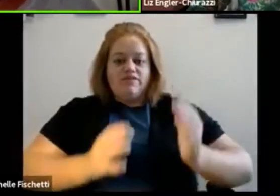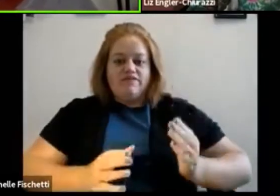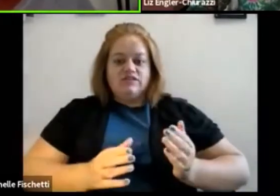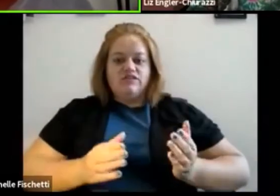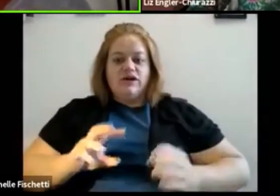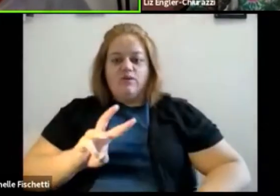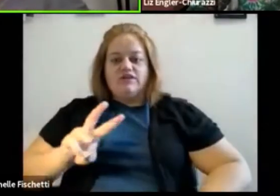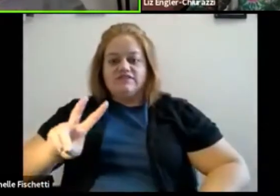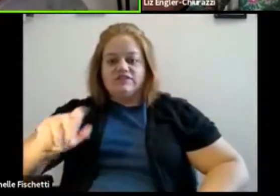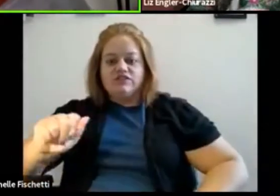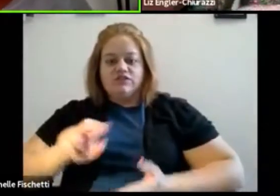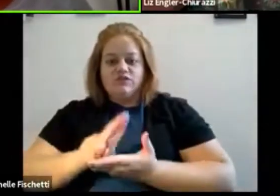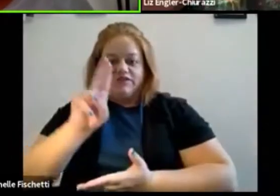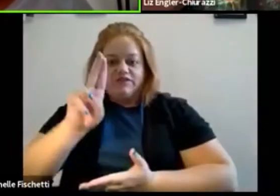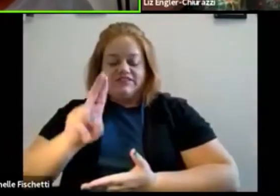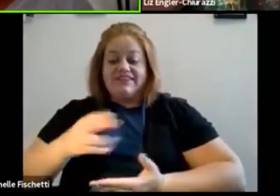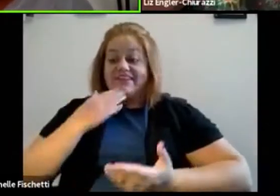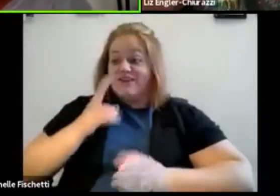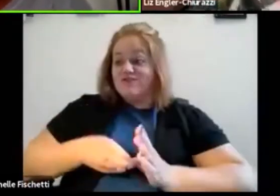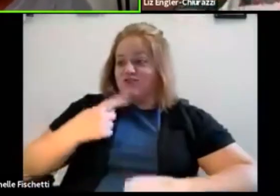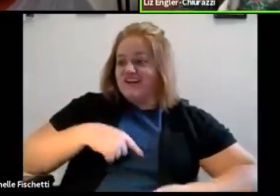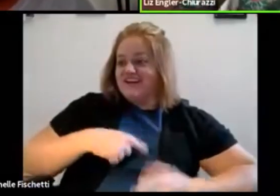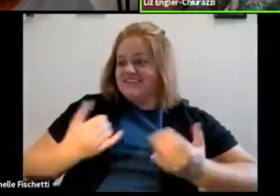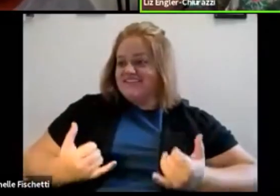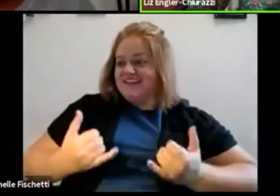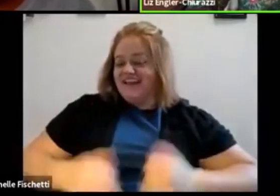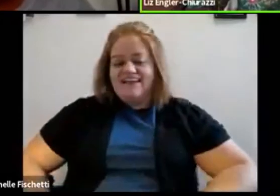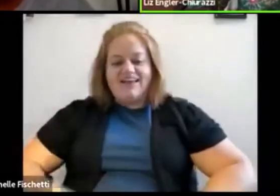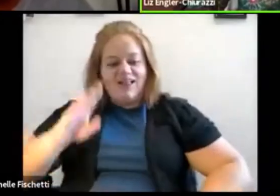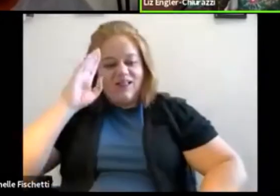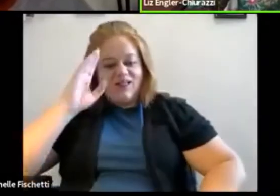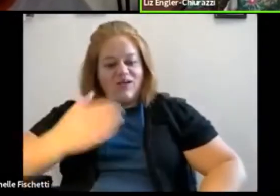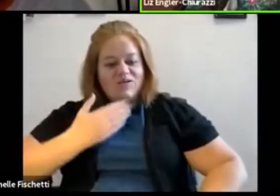for joining me today. Hey there, thank you so much for having